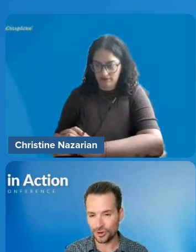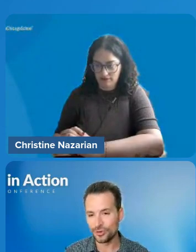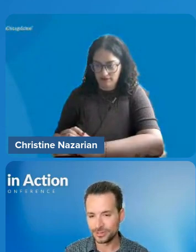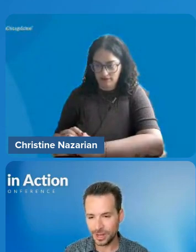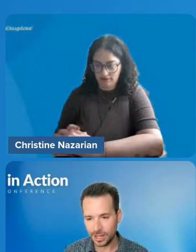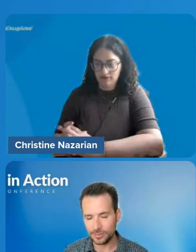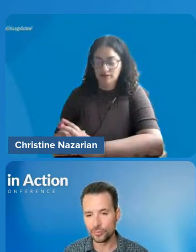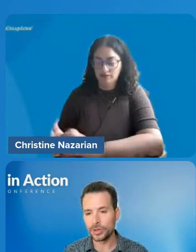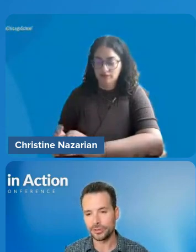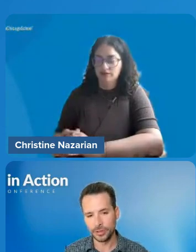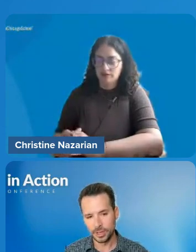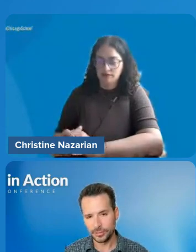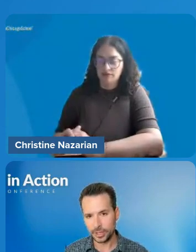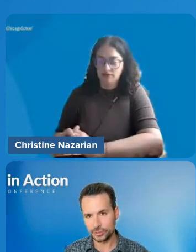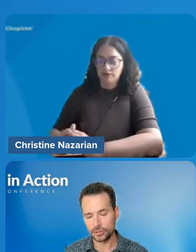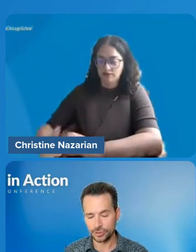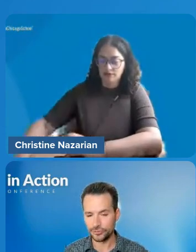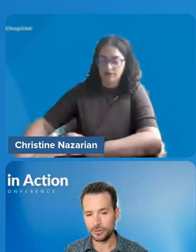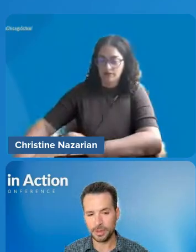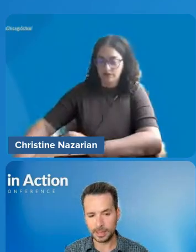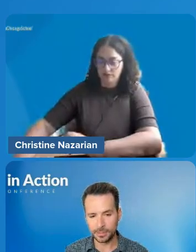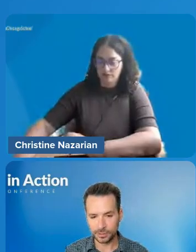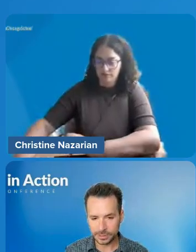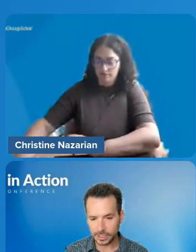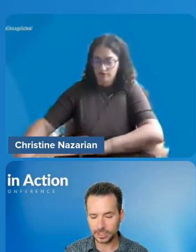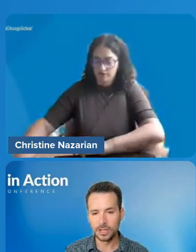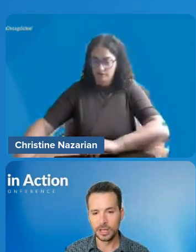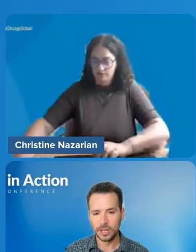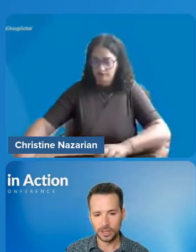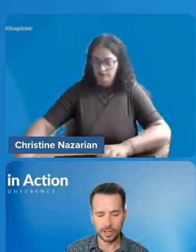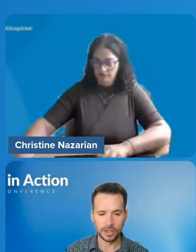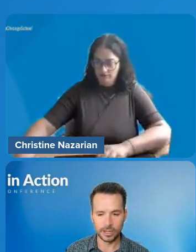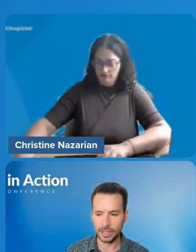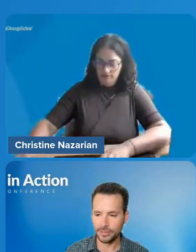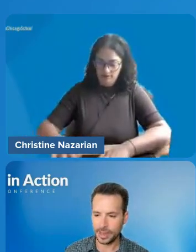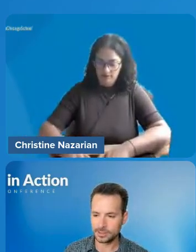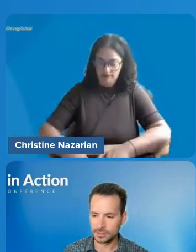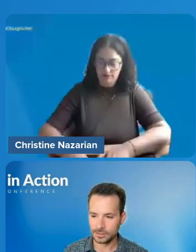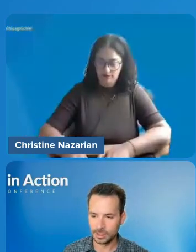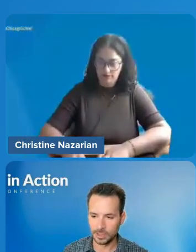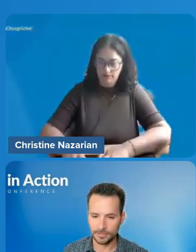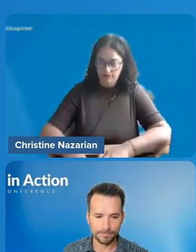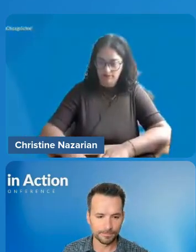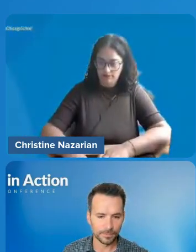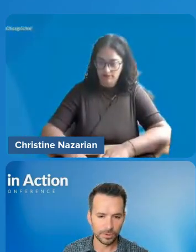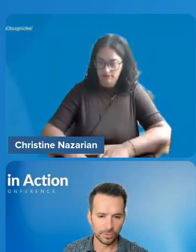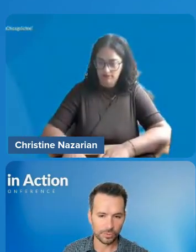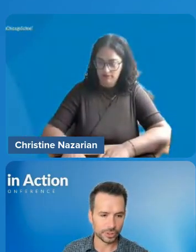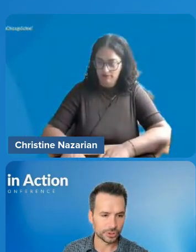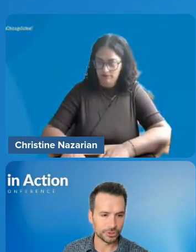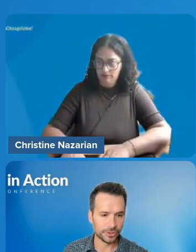own time with that structured feedback built in. Again, that's what we're going to show you today.